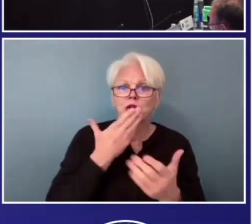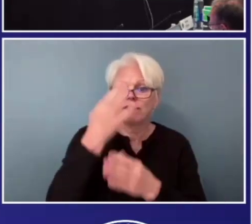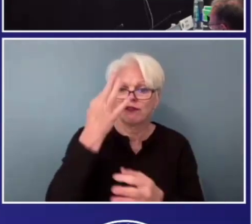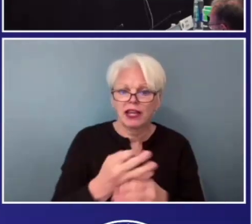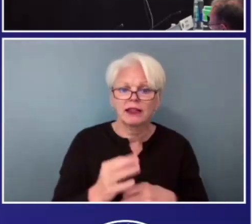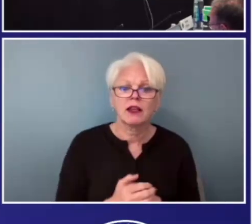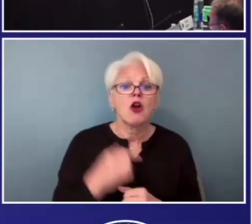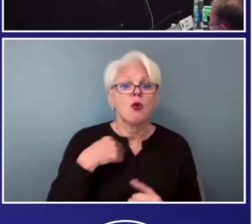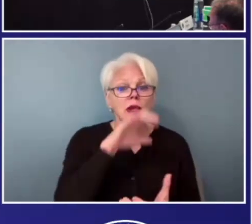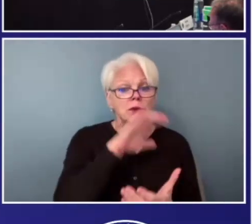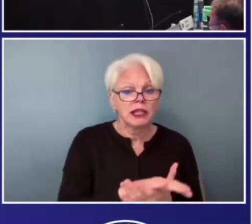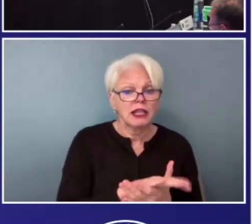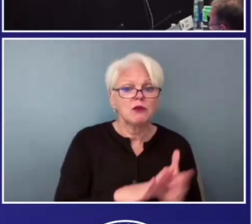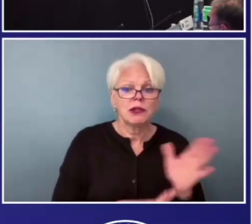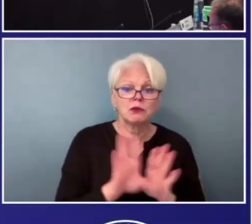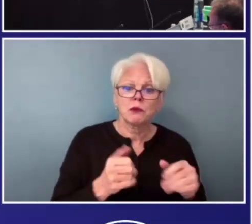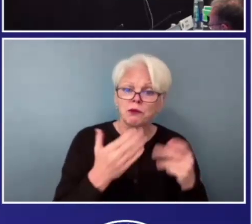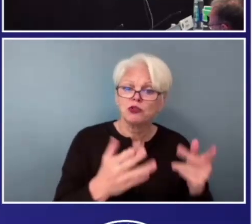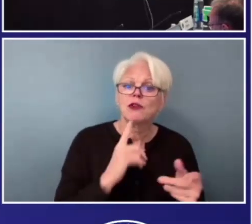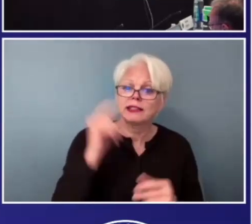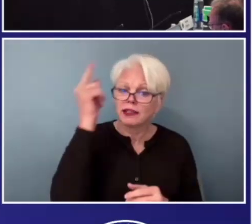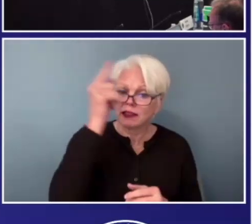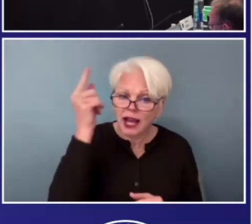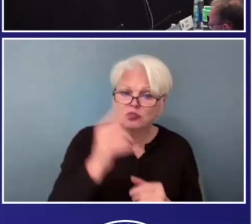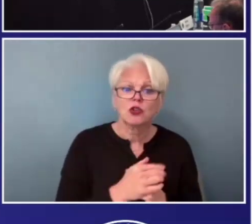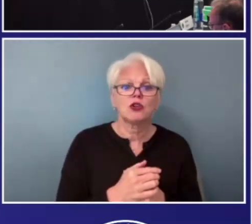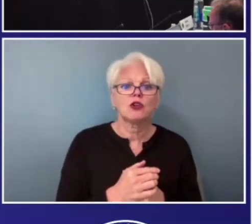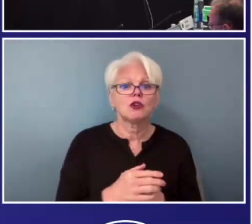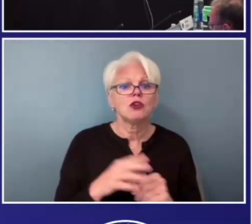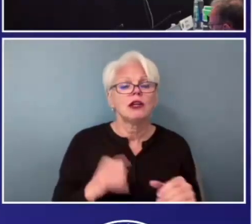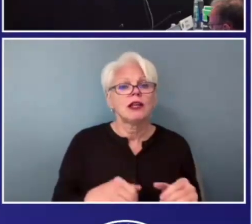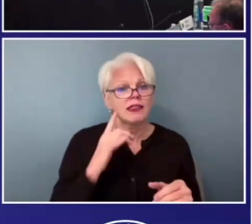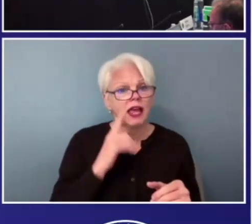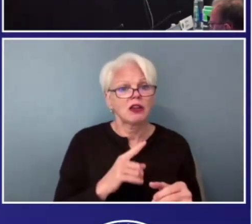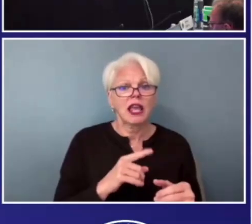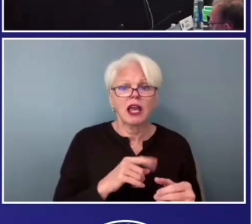you know, legal scrutiny. We have taken proposals that you have given us and moved a little bit.